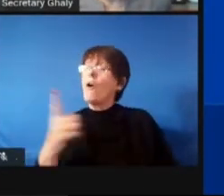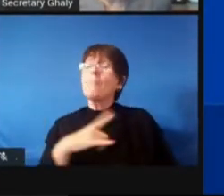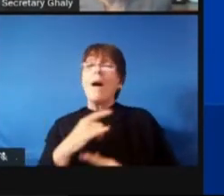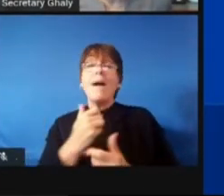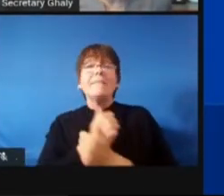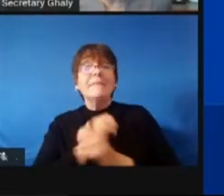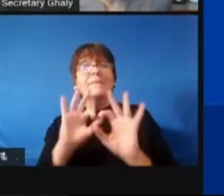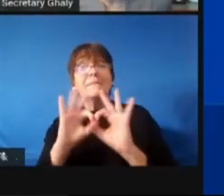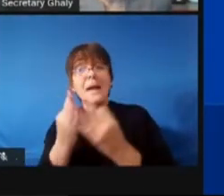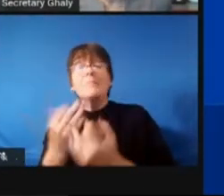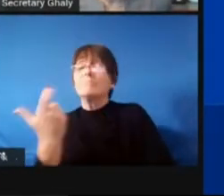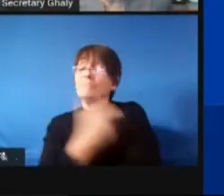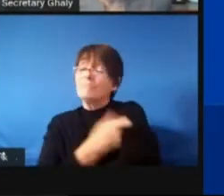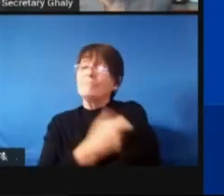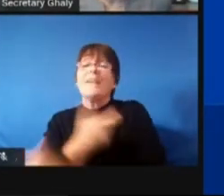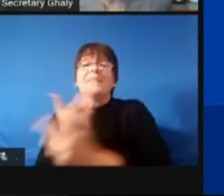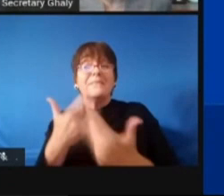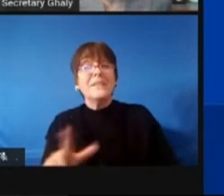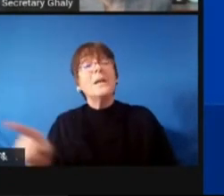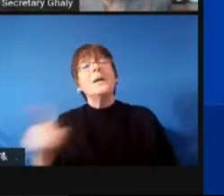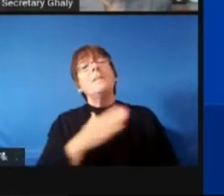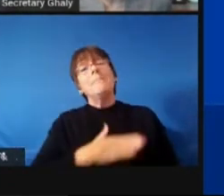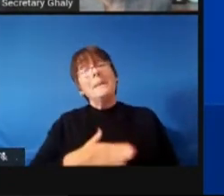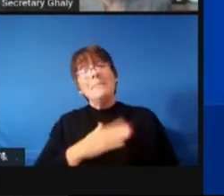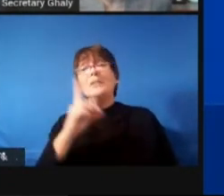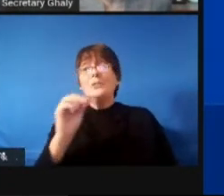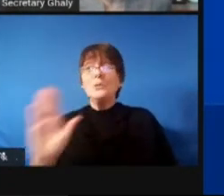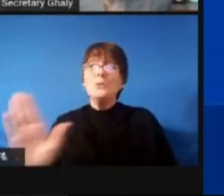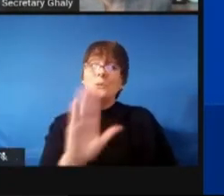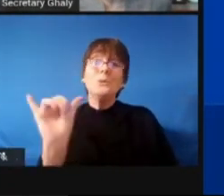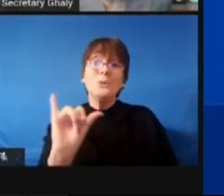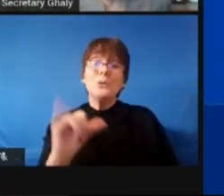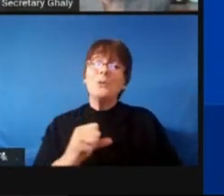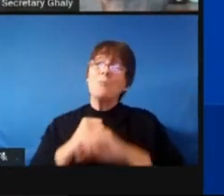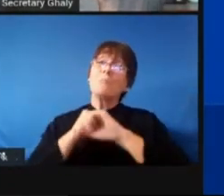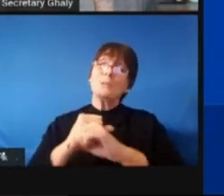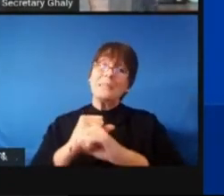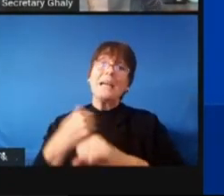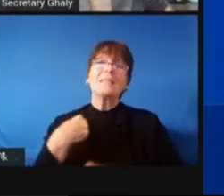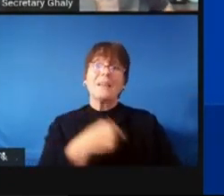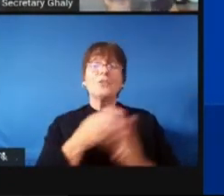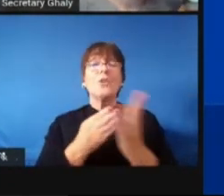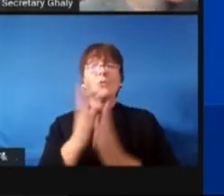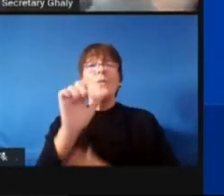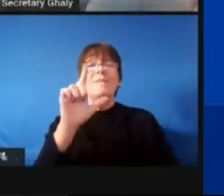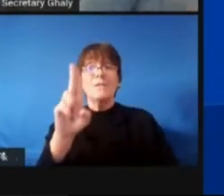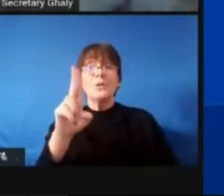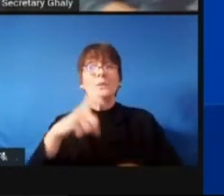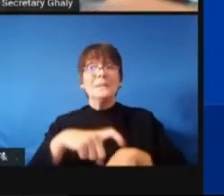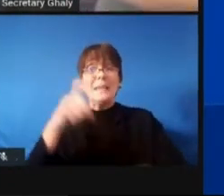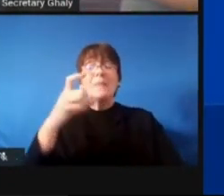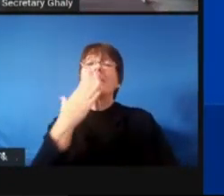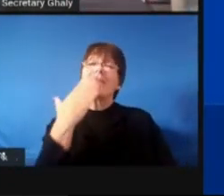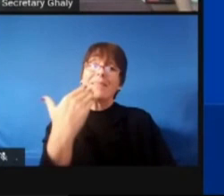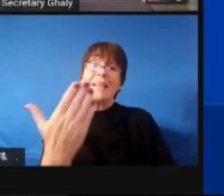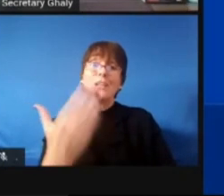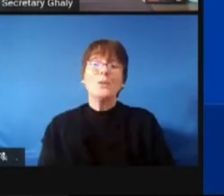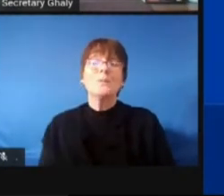PEOPLE IN YOUR OWN HOUSEHOLD AND MINIMIZE MIXING WITH OTHER